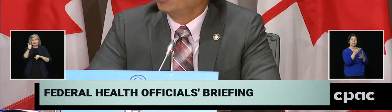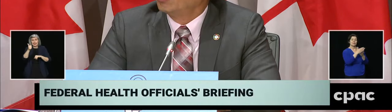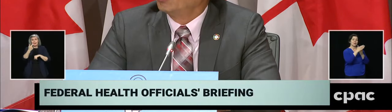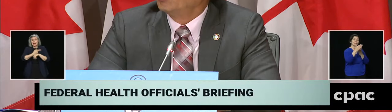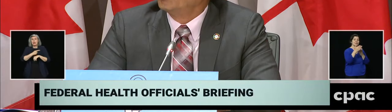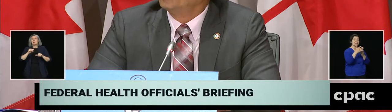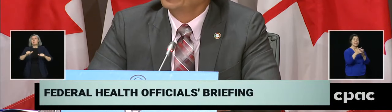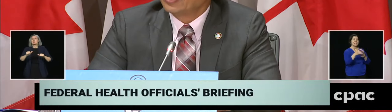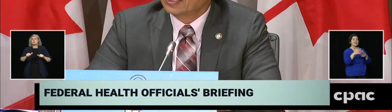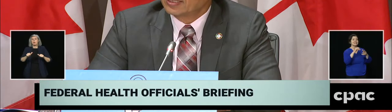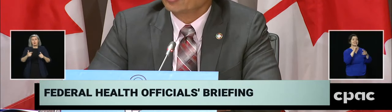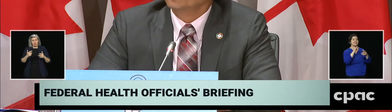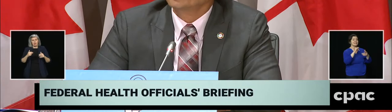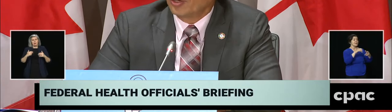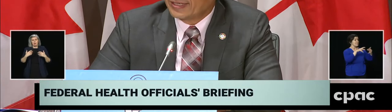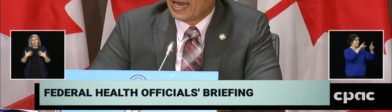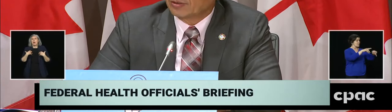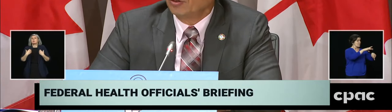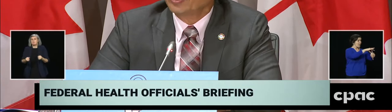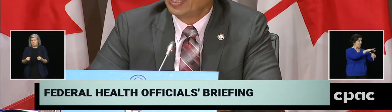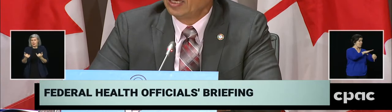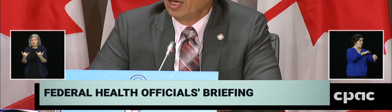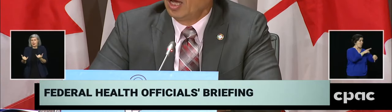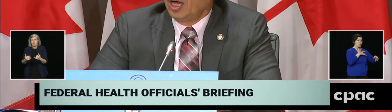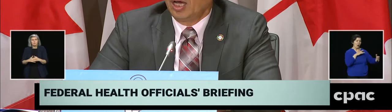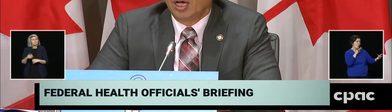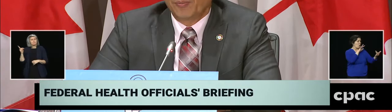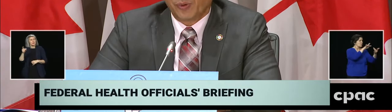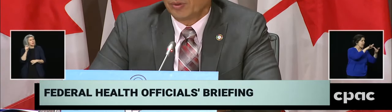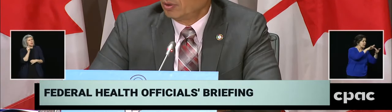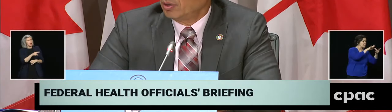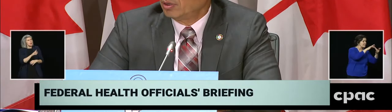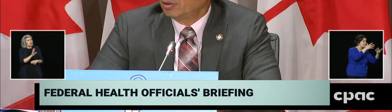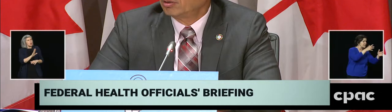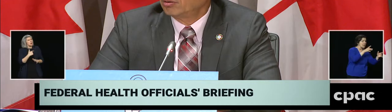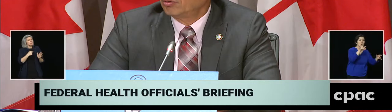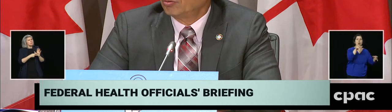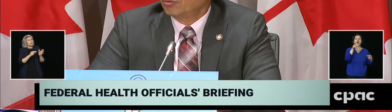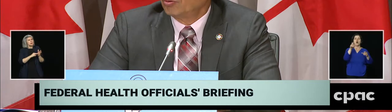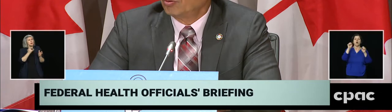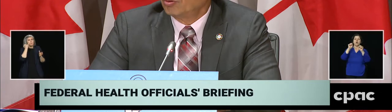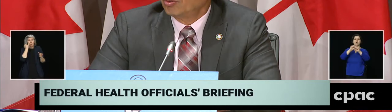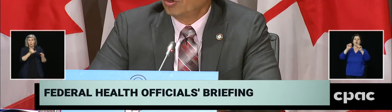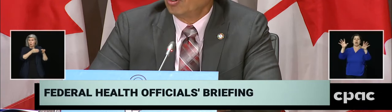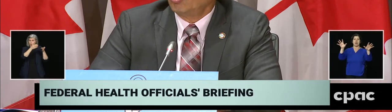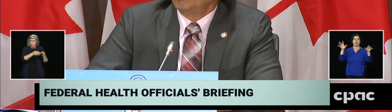RECOVERED. (Question by Media): SORRY. IT WAS ABOUT PEOPLE WHO WOULD HAVE BEEN IN CONTACT WITH A CASE